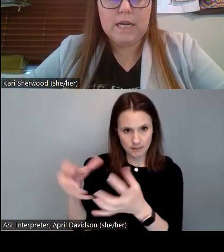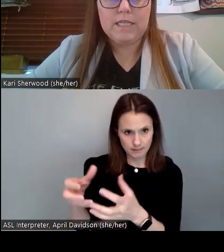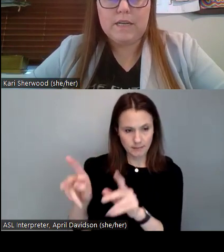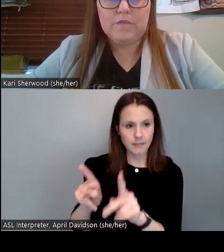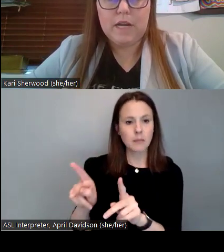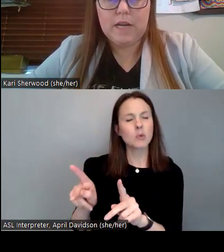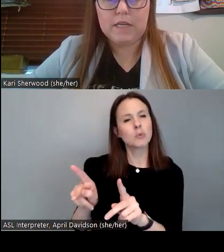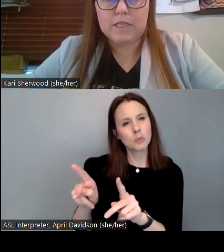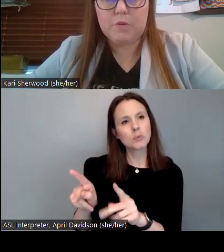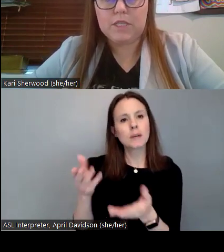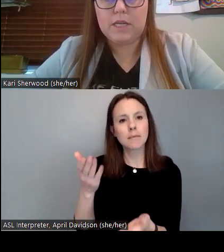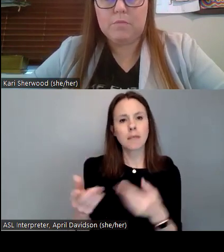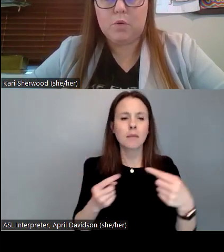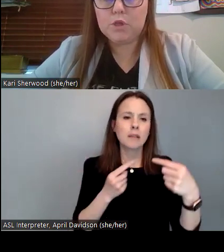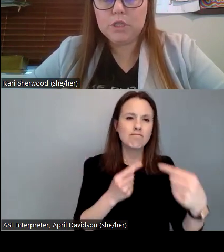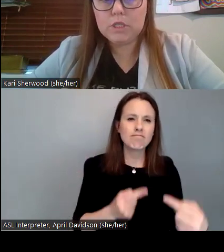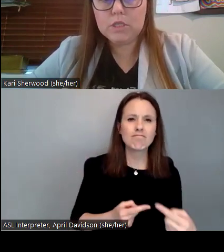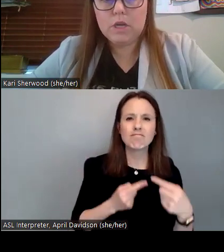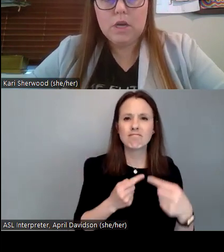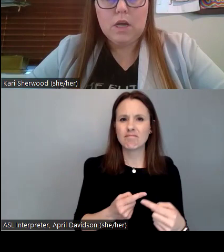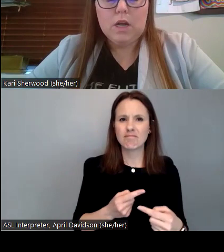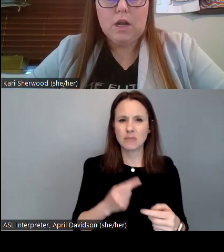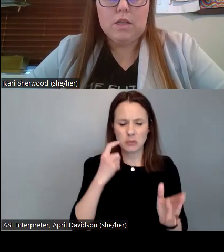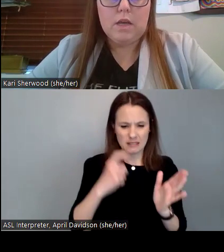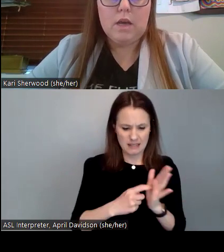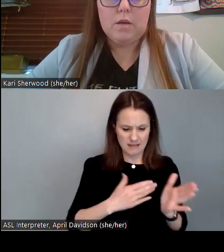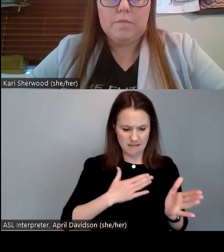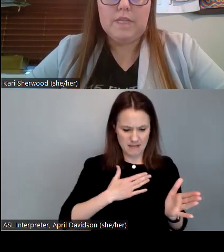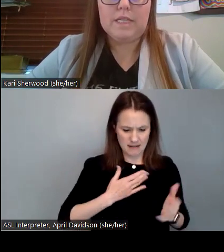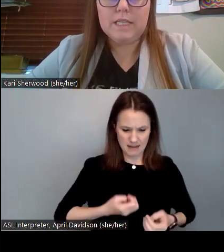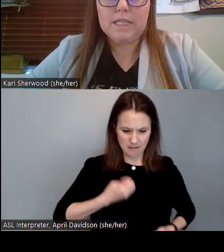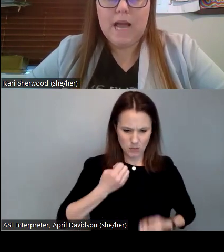identifying and expressing emotions. This does not